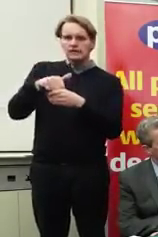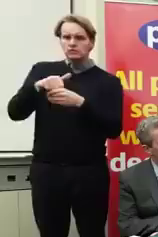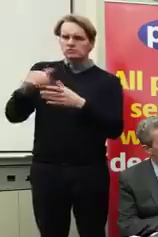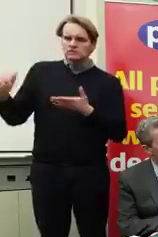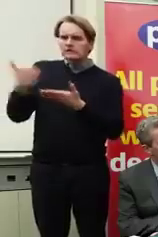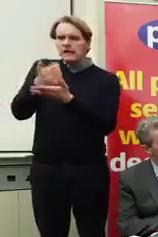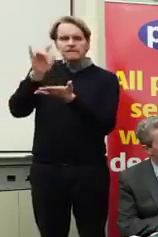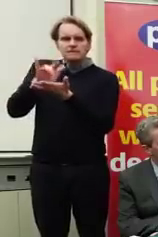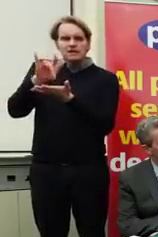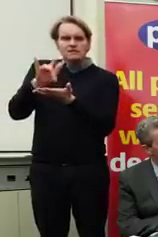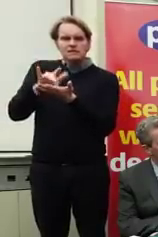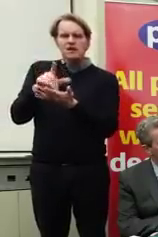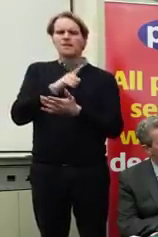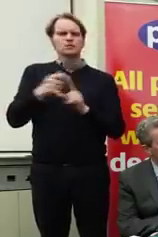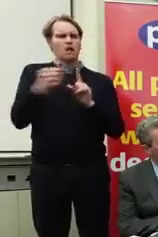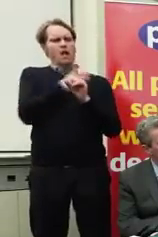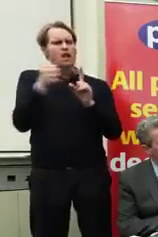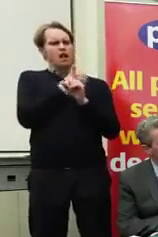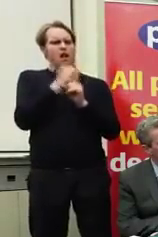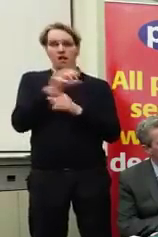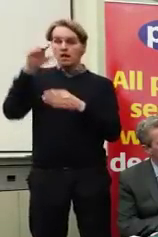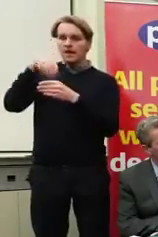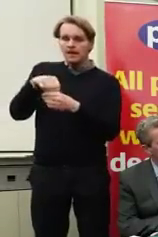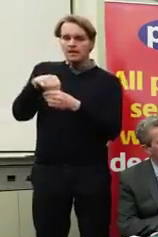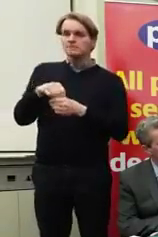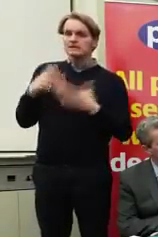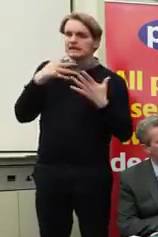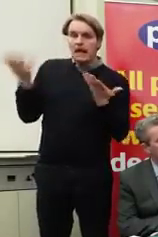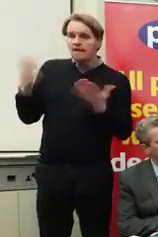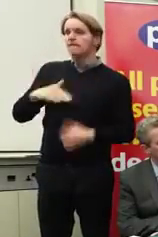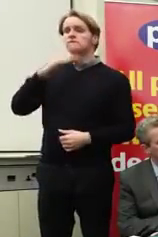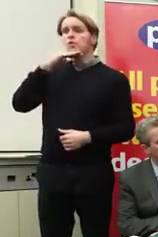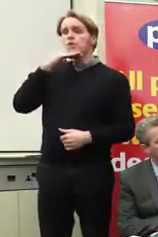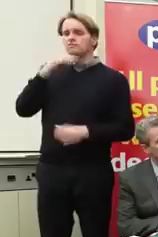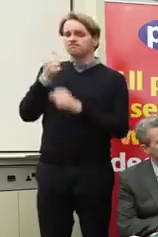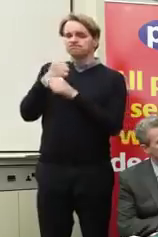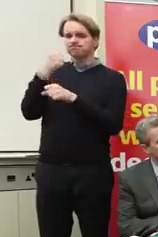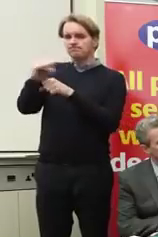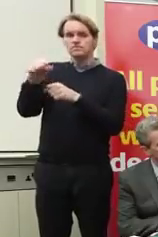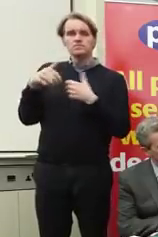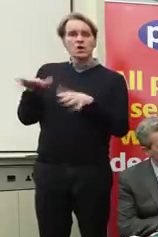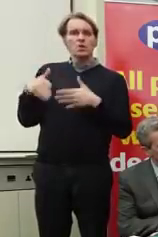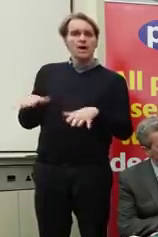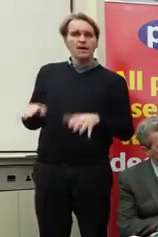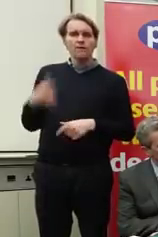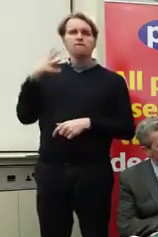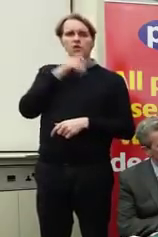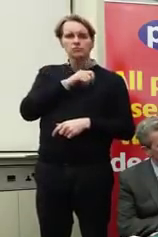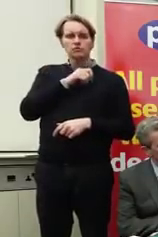as a result of domestic violence turned away. Couldn't find a place. We've got the highest number of children coming into care